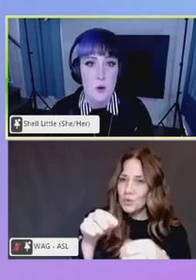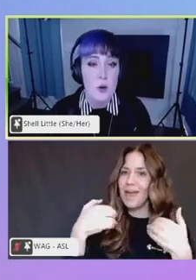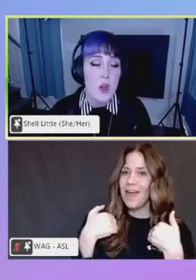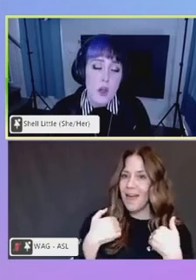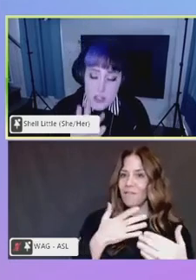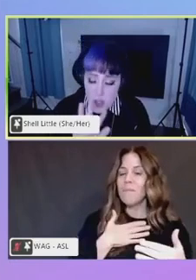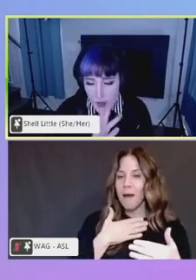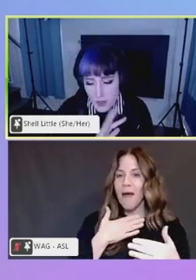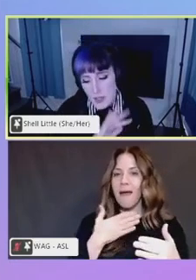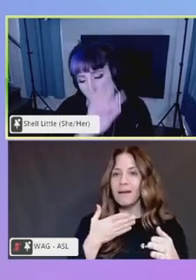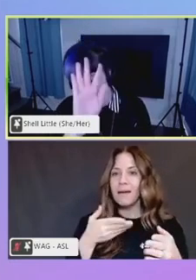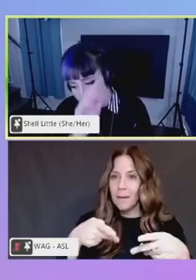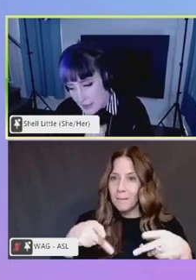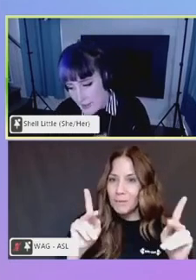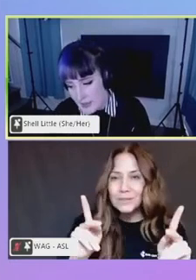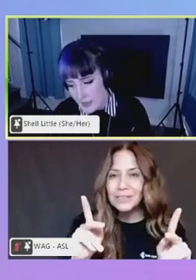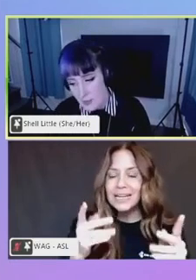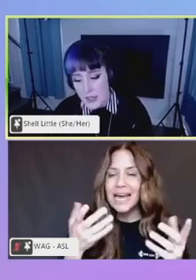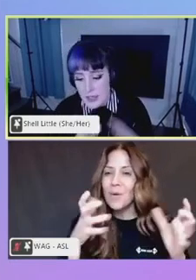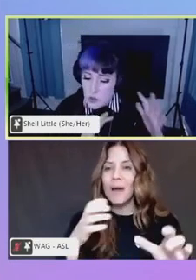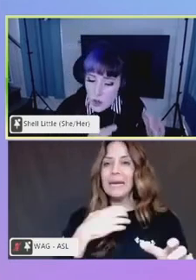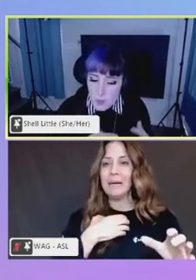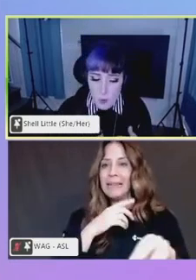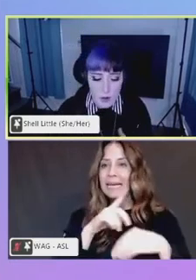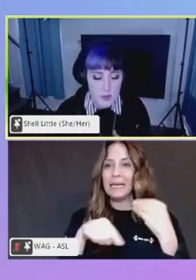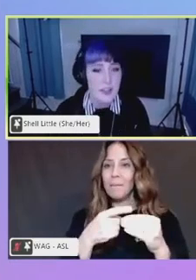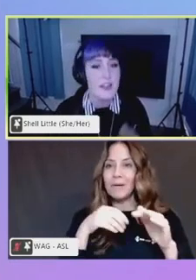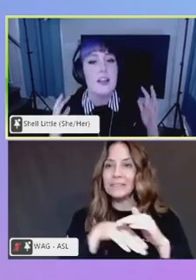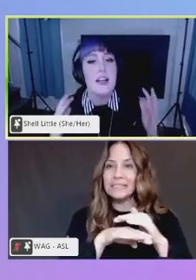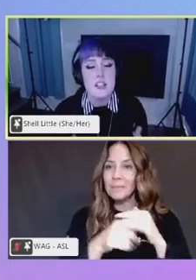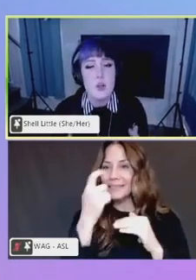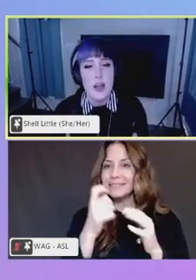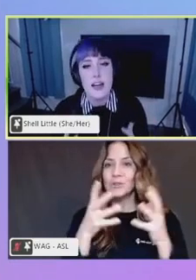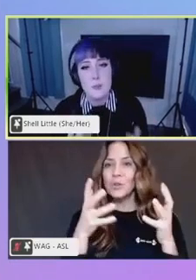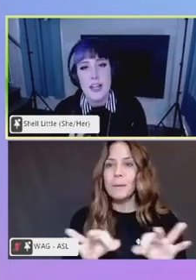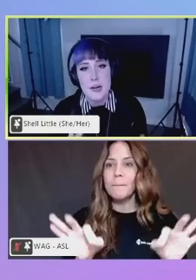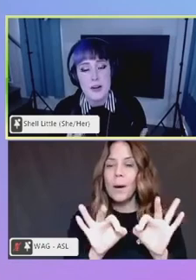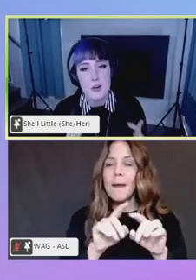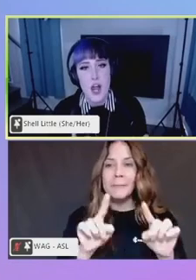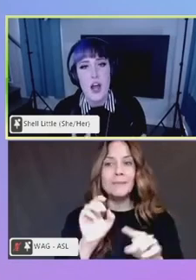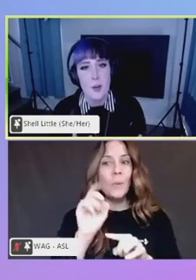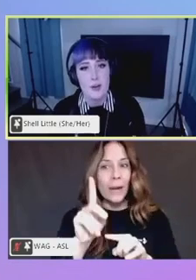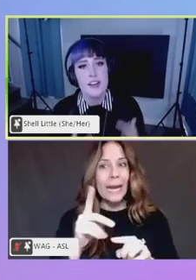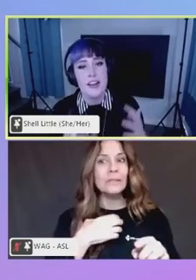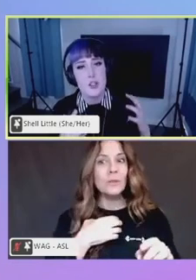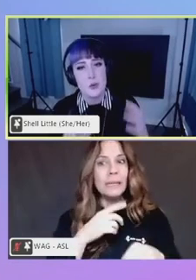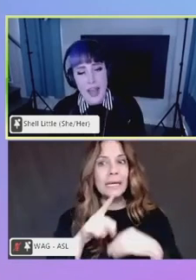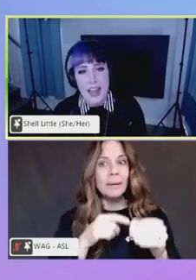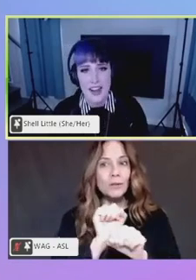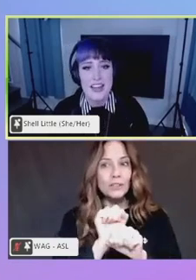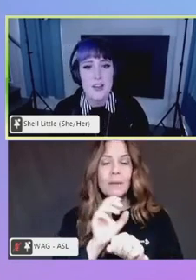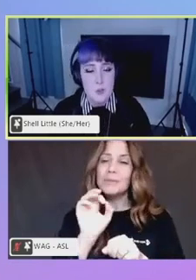permission to the complaint about how the stuff we can do is. You have my permission. I know a lot of